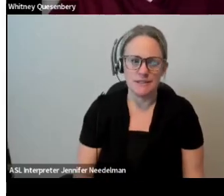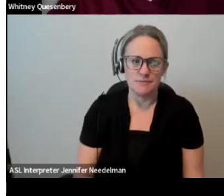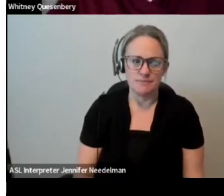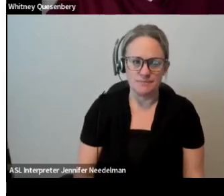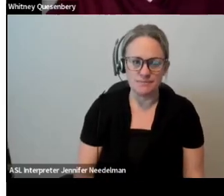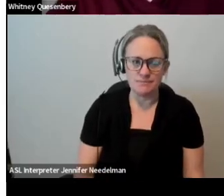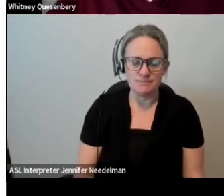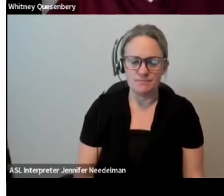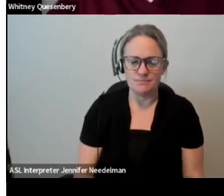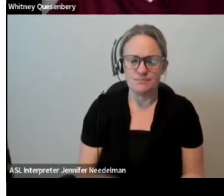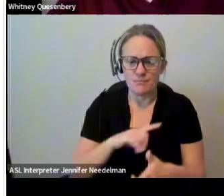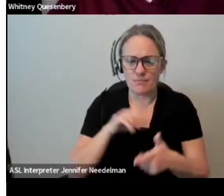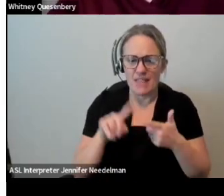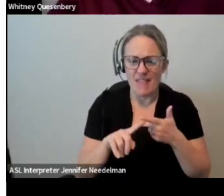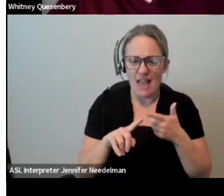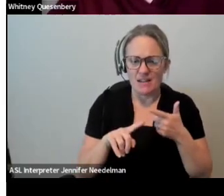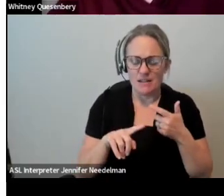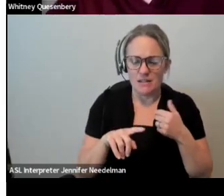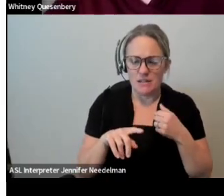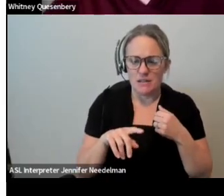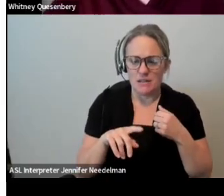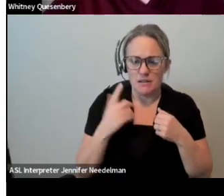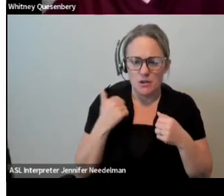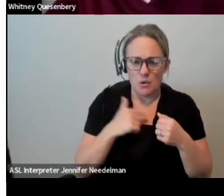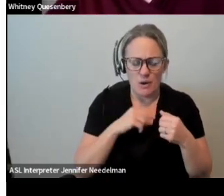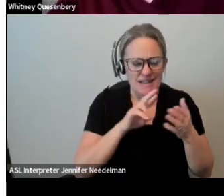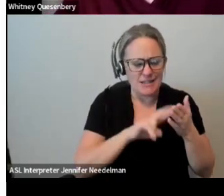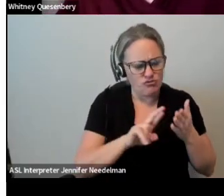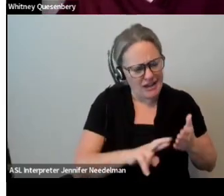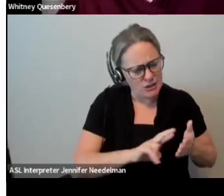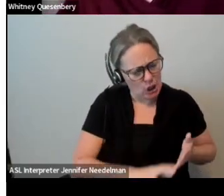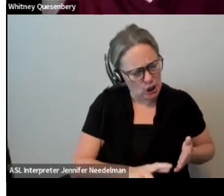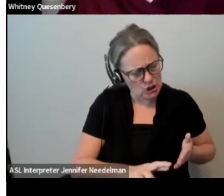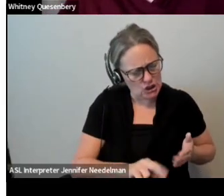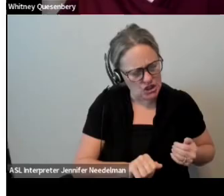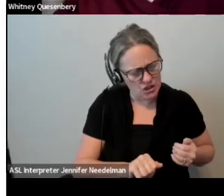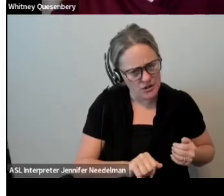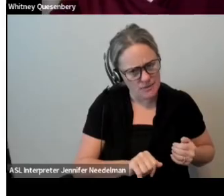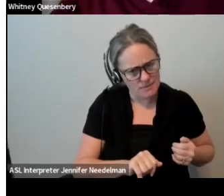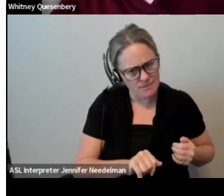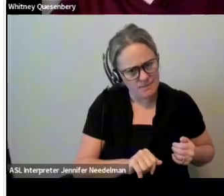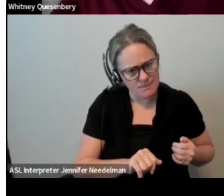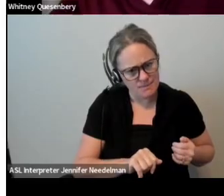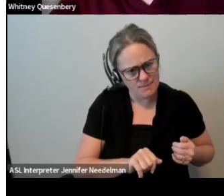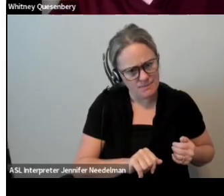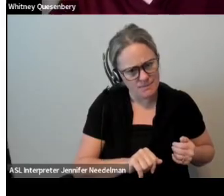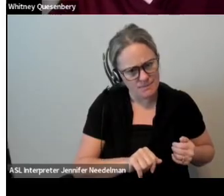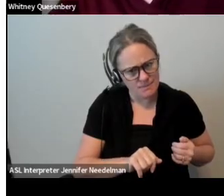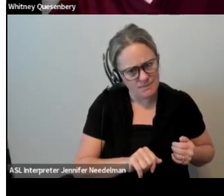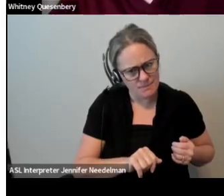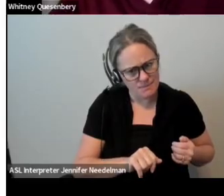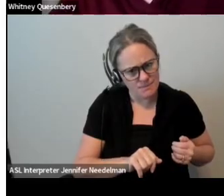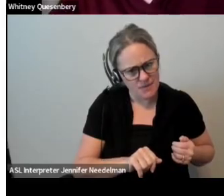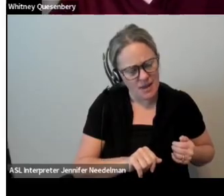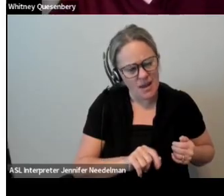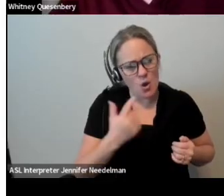We then took from a set of bit of research that Dana Chisnell and Jenny Reddish did they come up